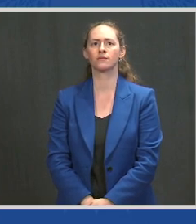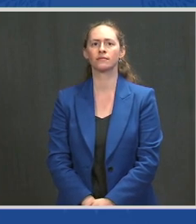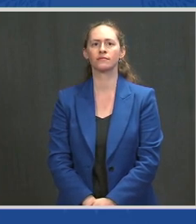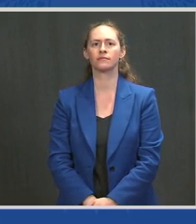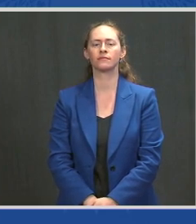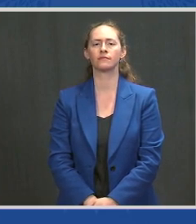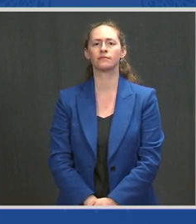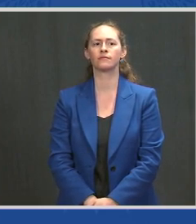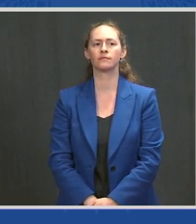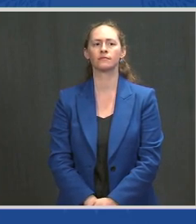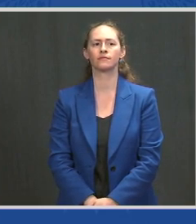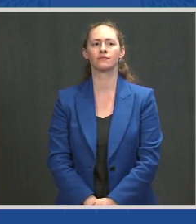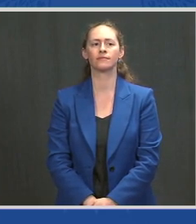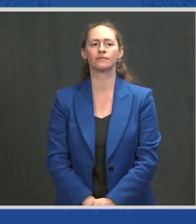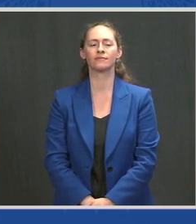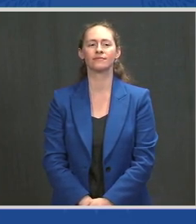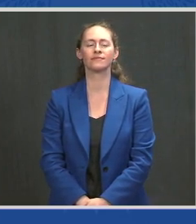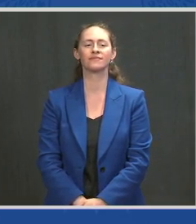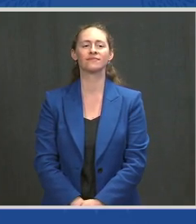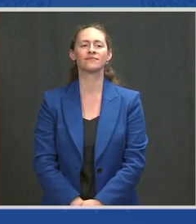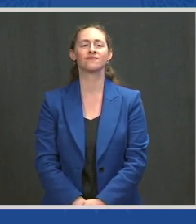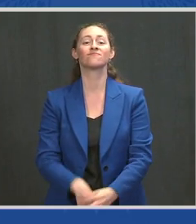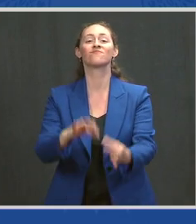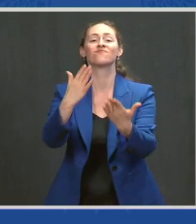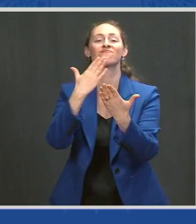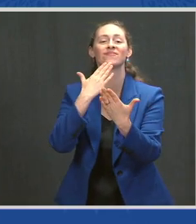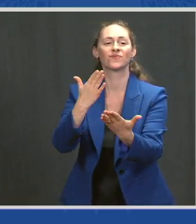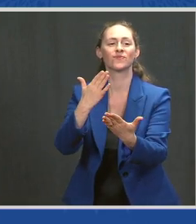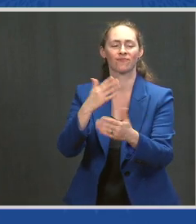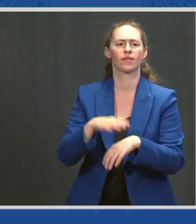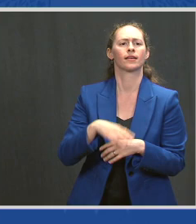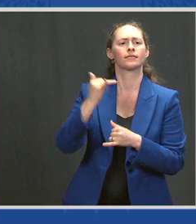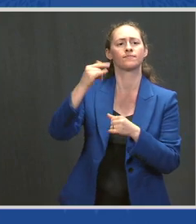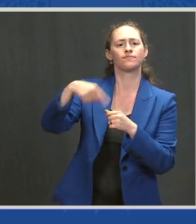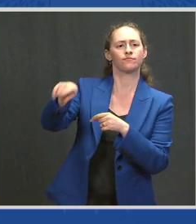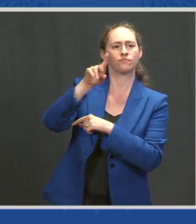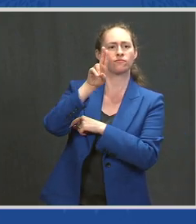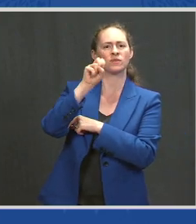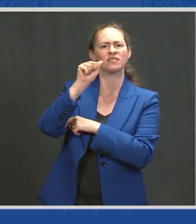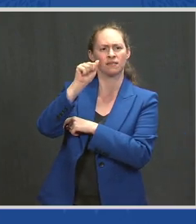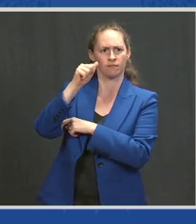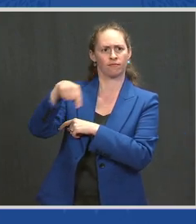The Press: Thank you, sir. U.S. intelligence has said that Russia tried to interfere in the last two presidential elections,